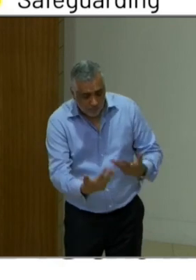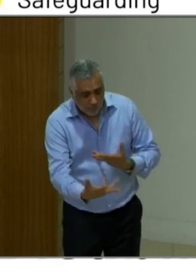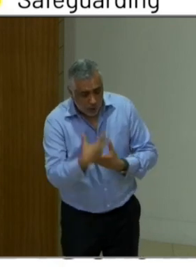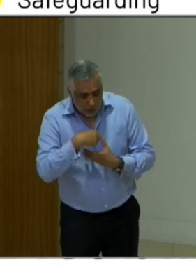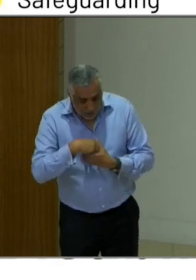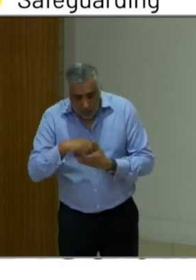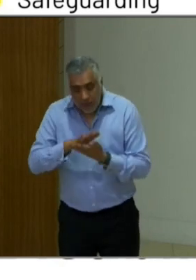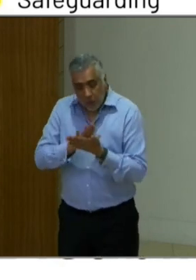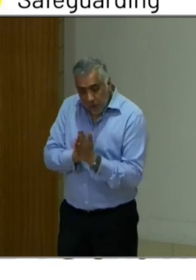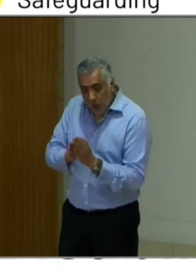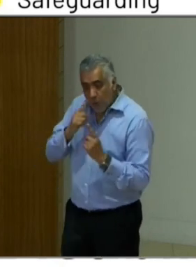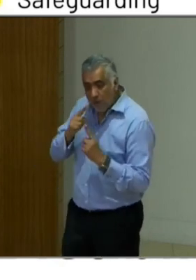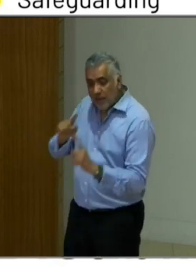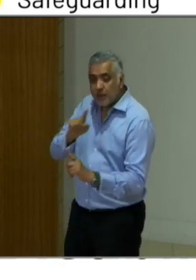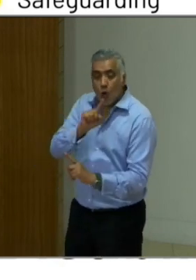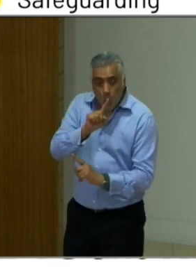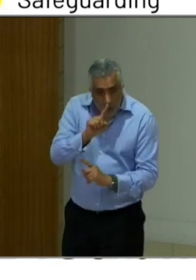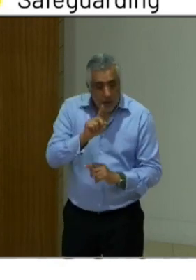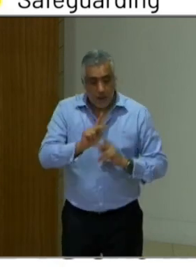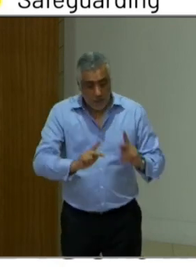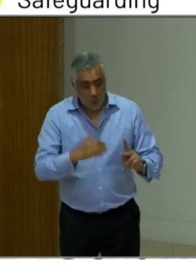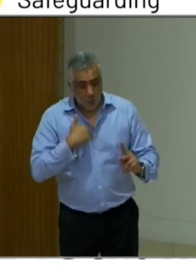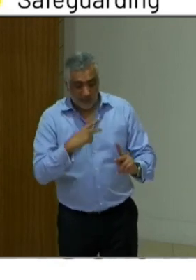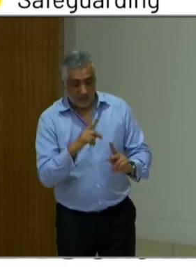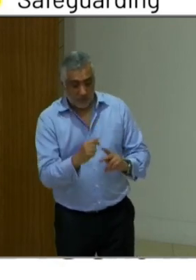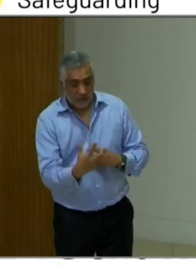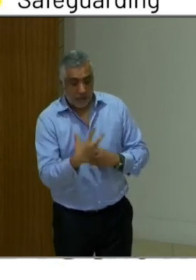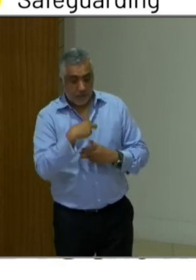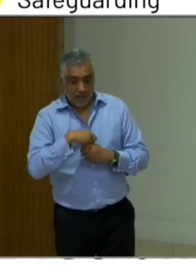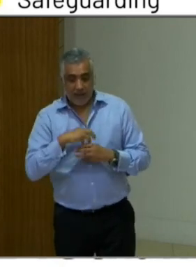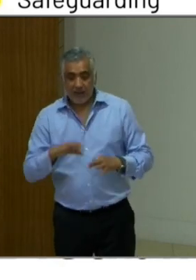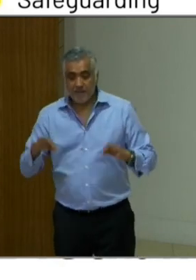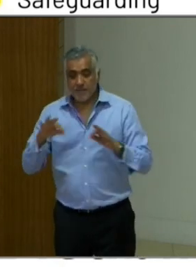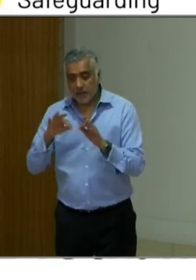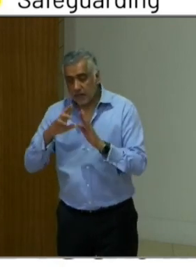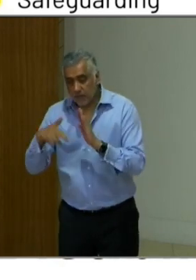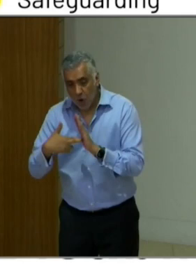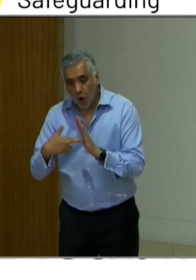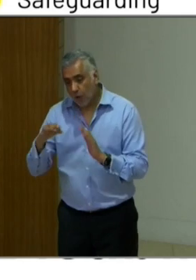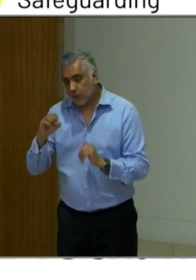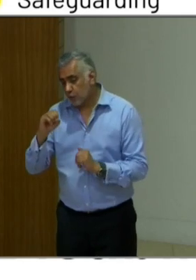effective when people with disabilities play an effective part of society.